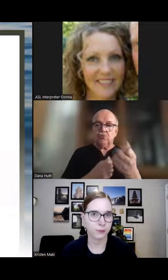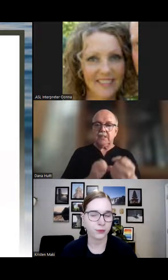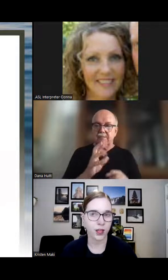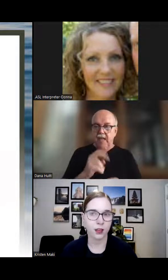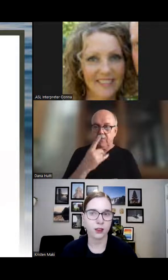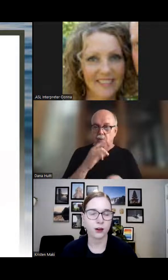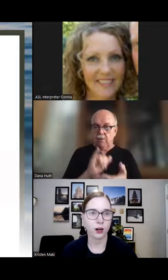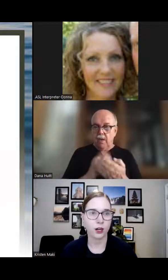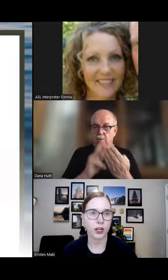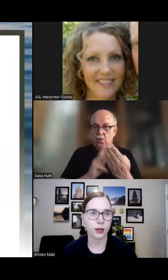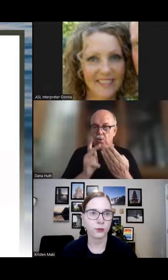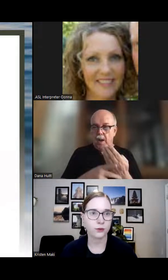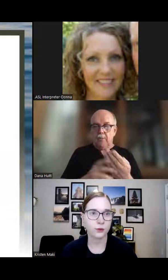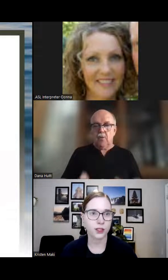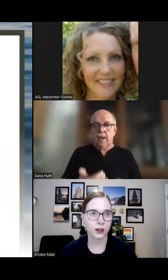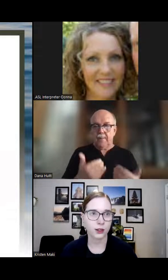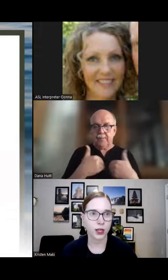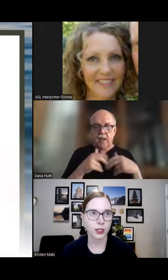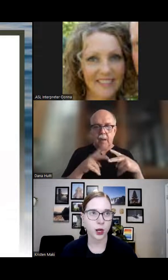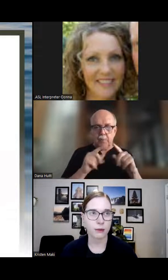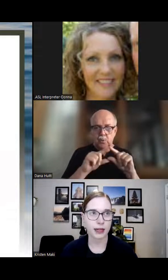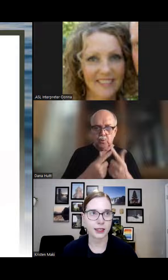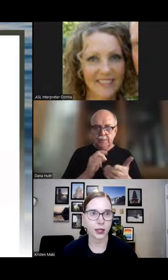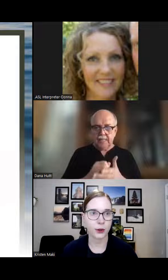will check in with folks who apply for benefits and find